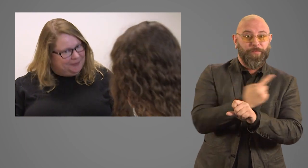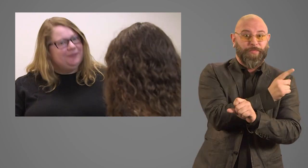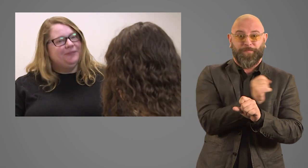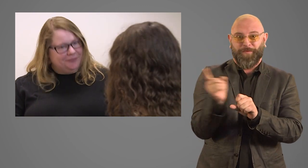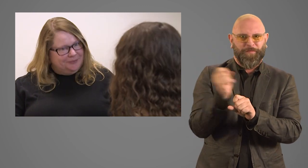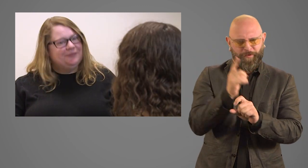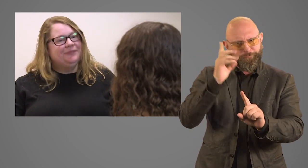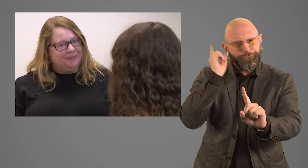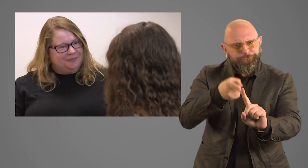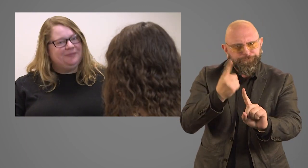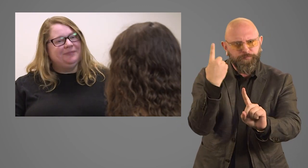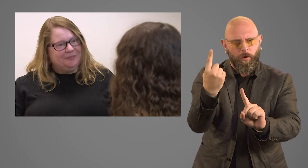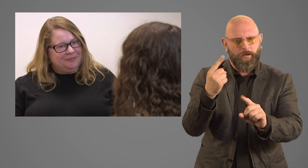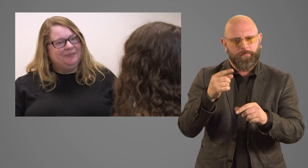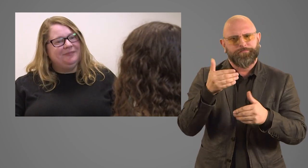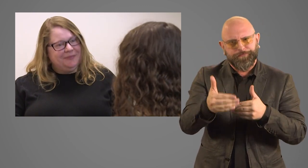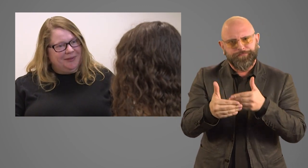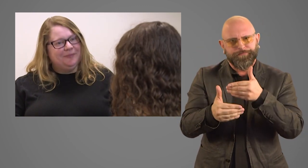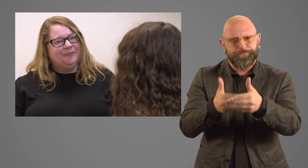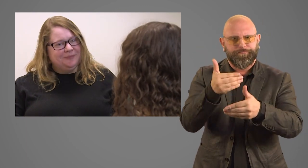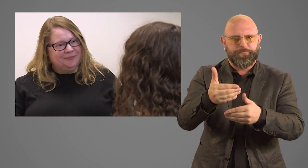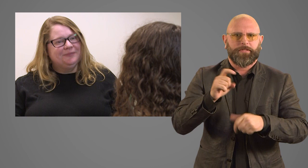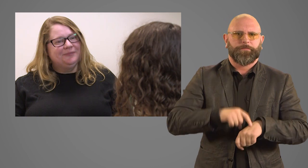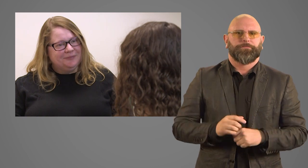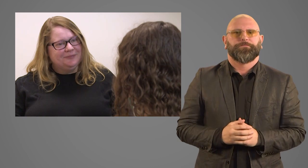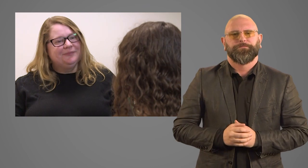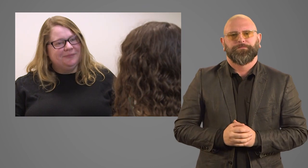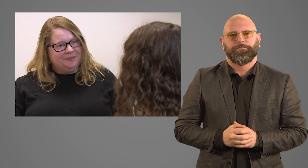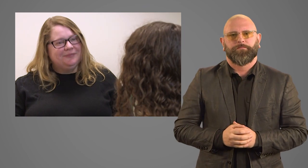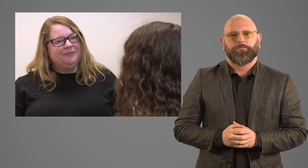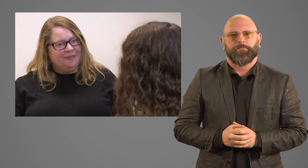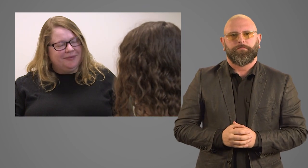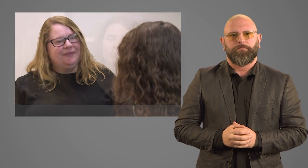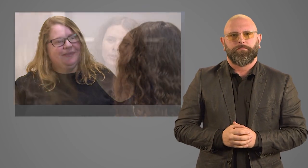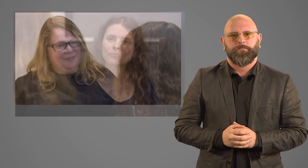Stick to one idea at a time.